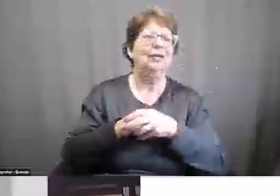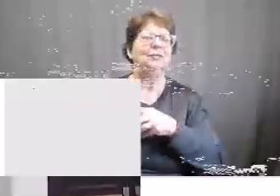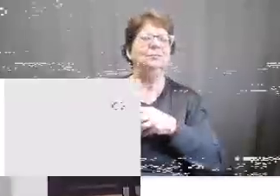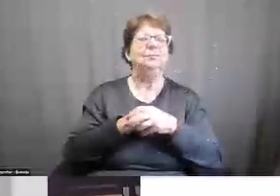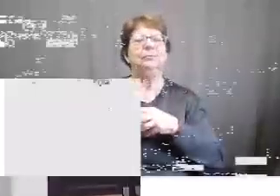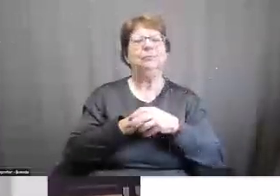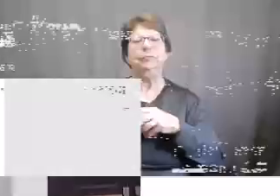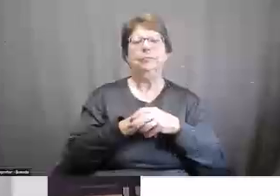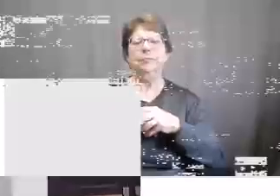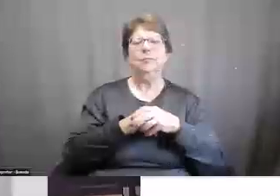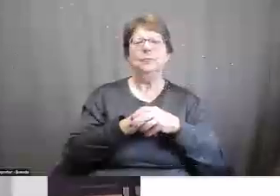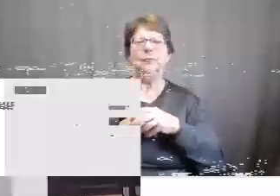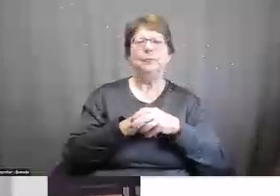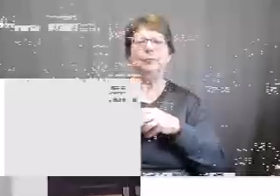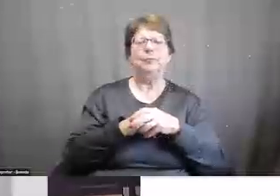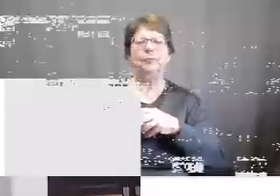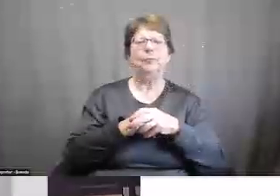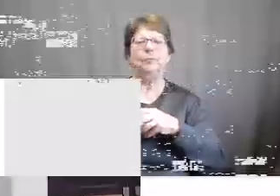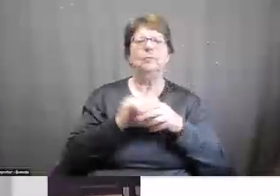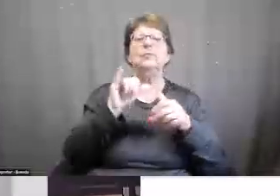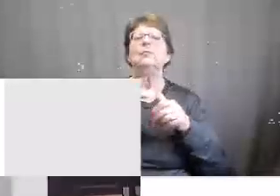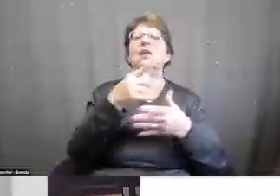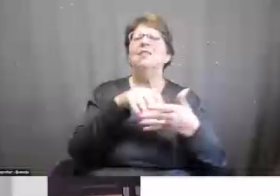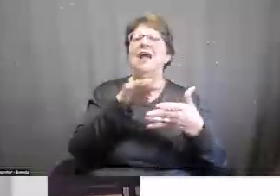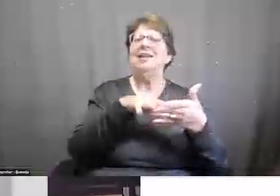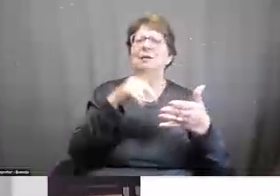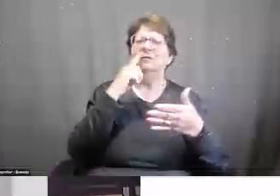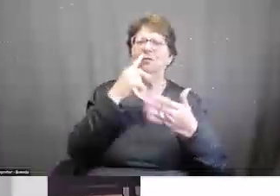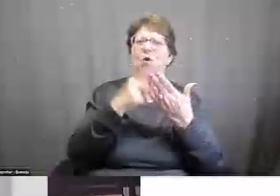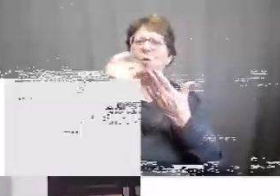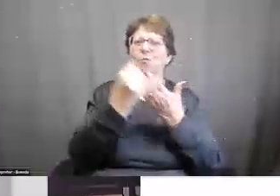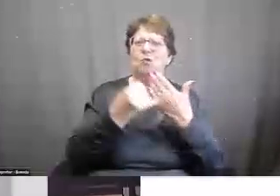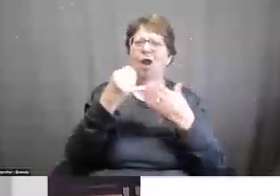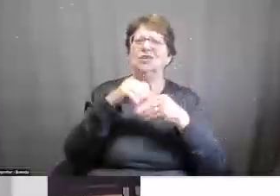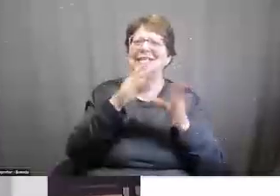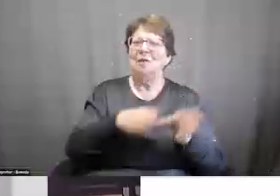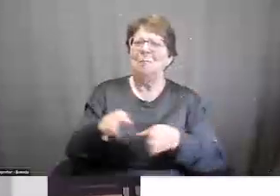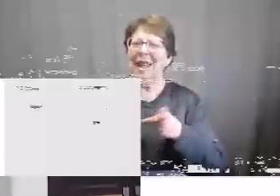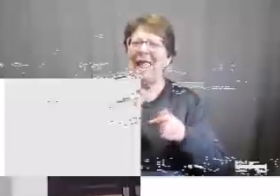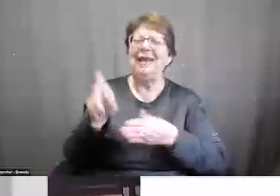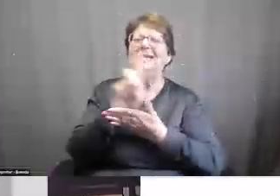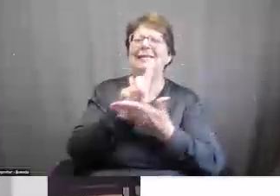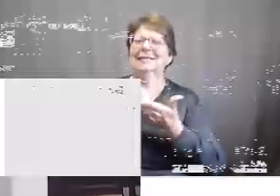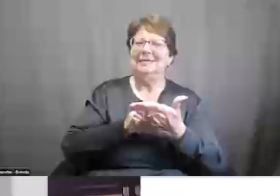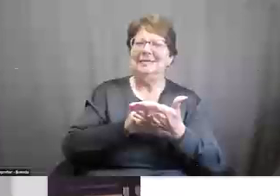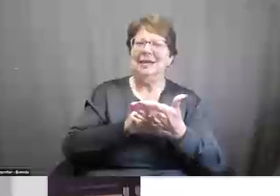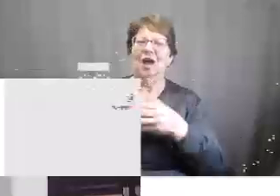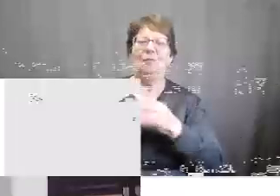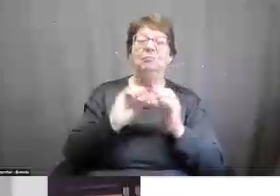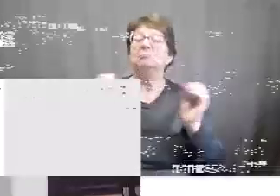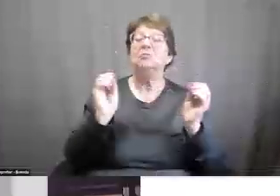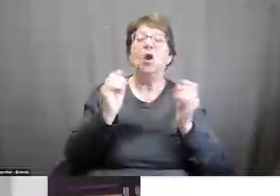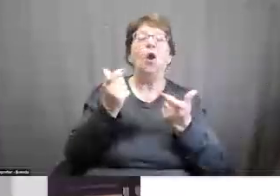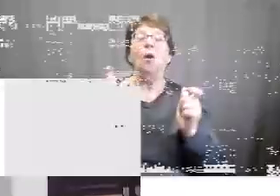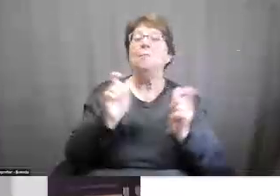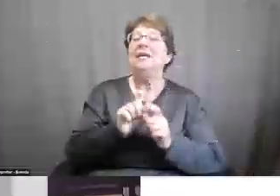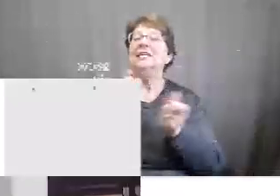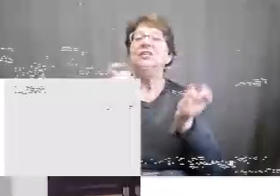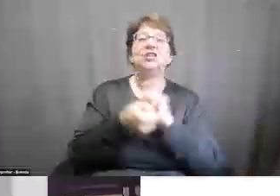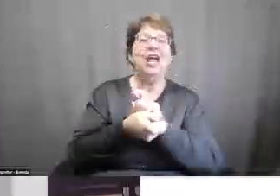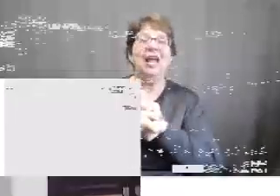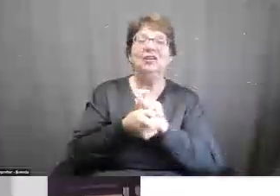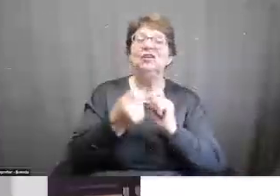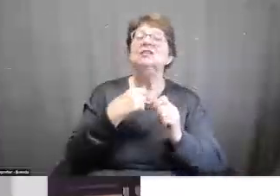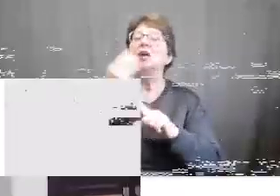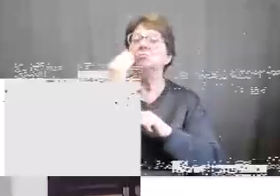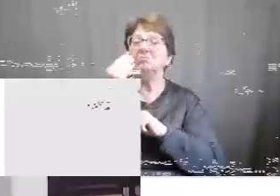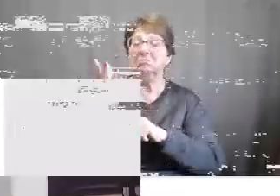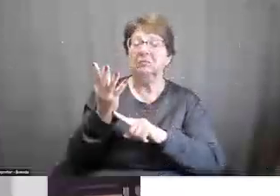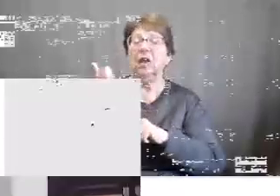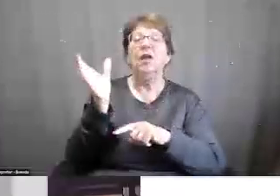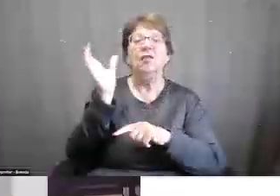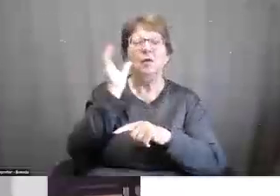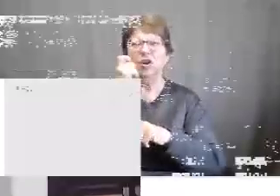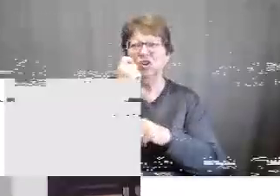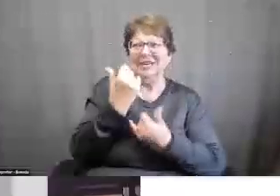Boardroom: So, this table is for our projects in planning and design. No major changes here. I just will note that we heard, just now on our OMF